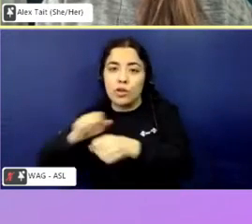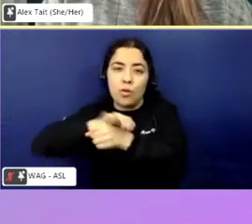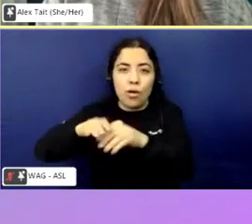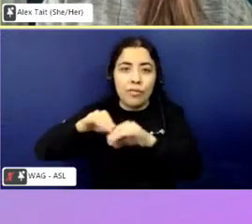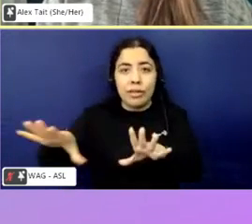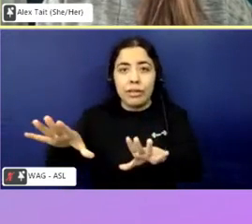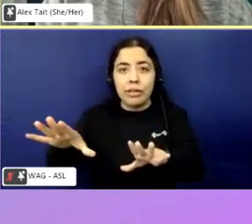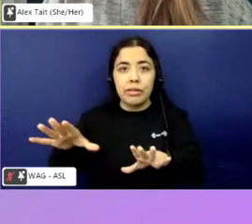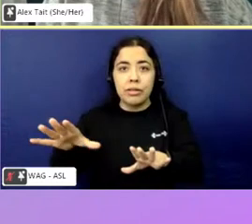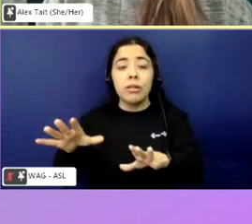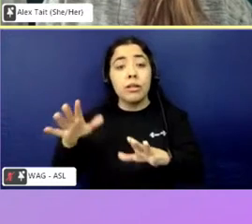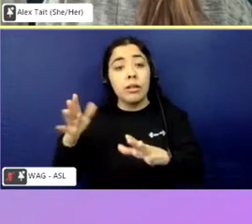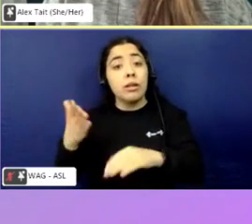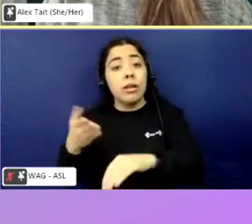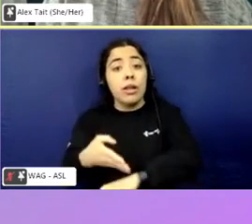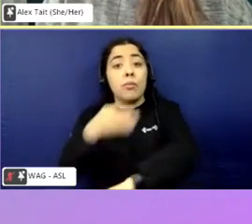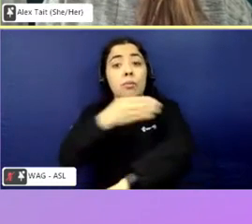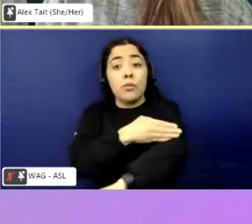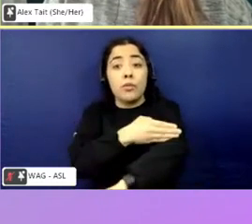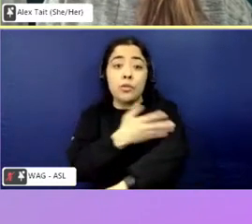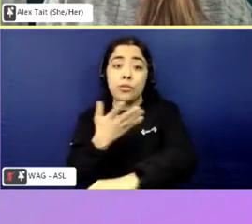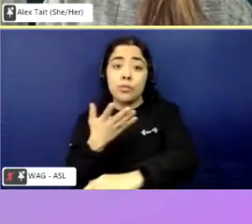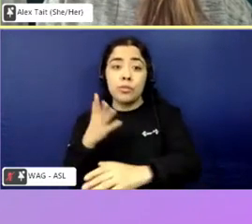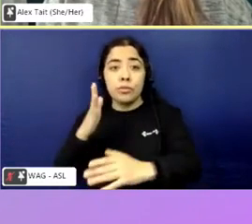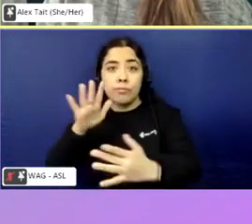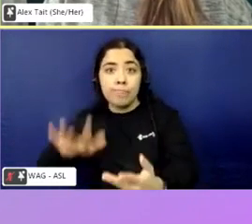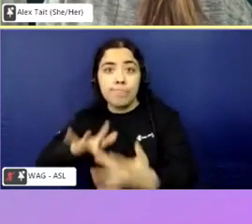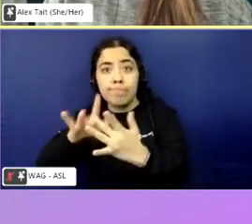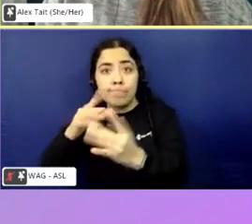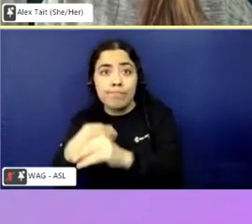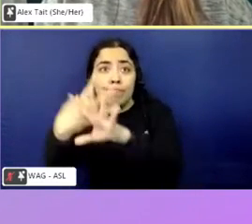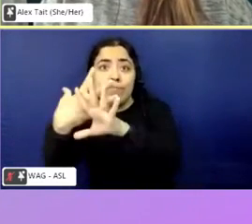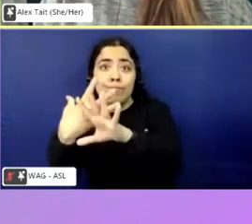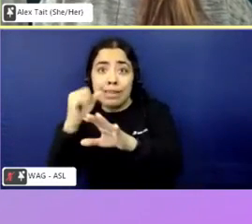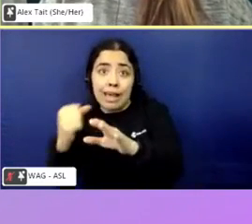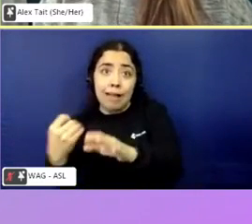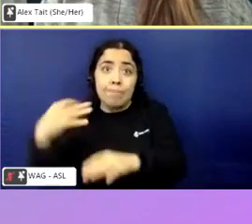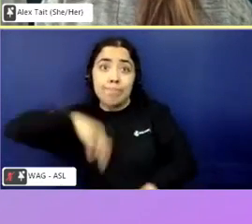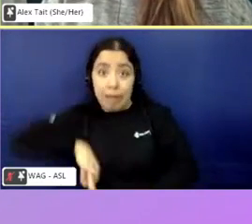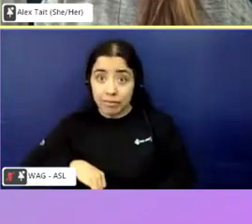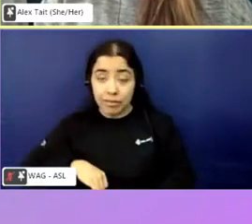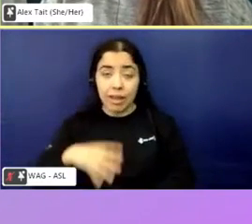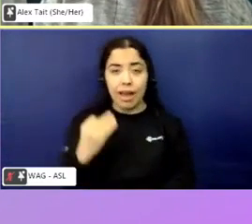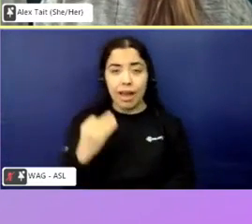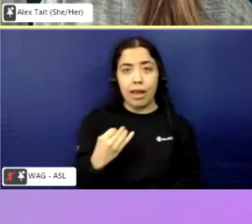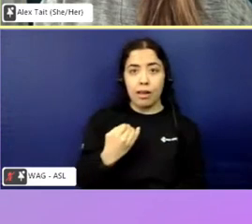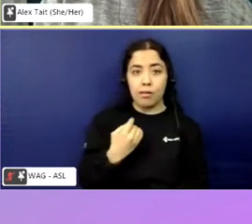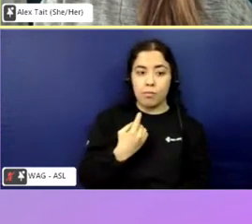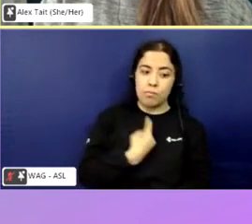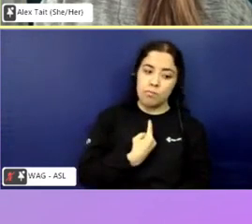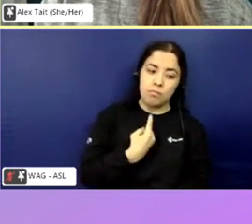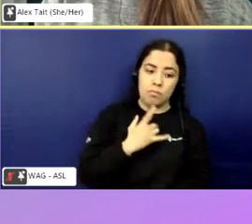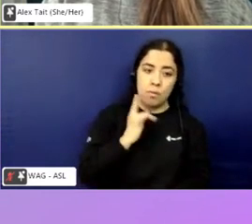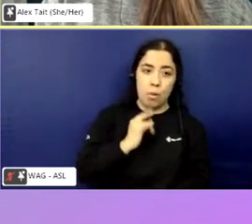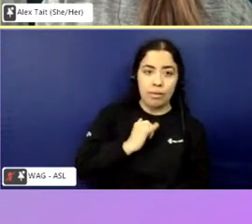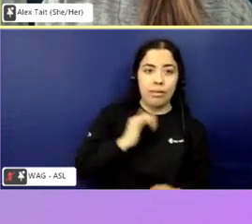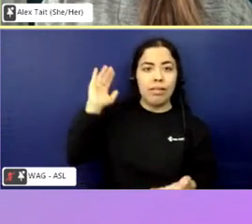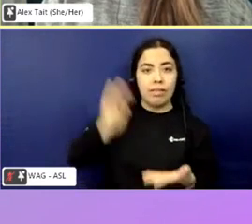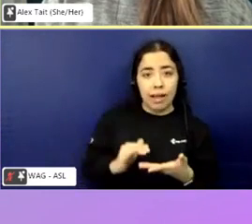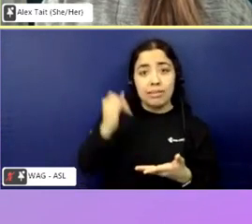Zoom by senior family members during periods of isolation during the pandemic increase connection and decrease